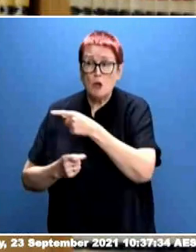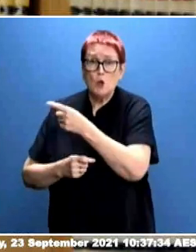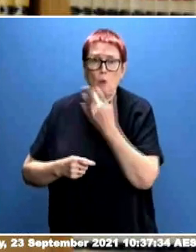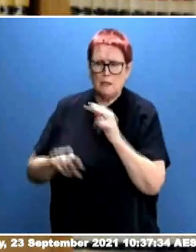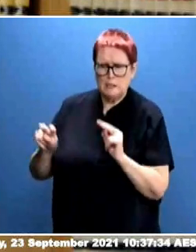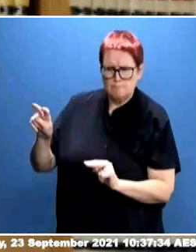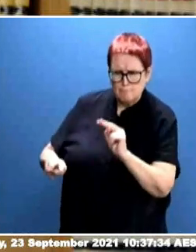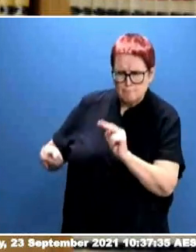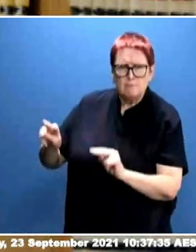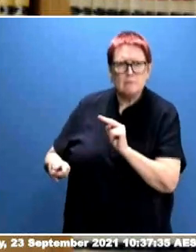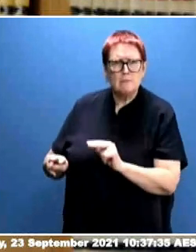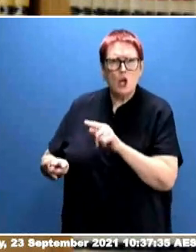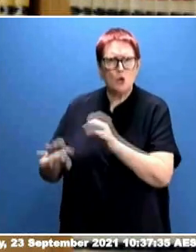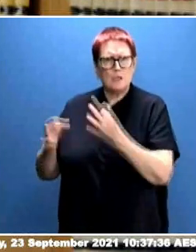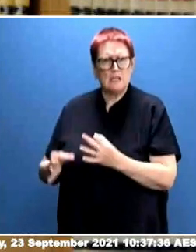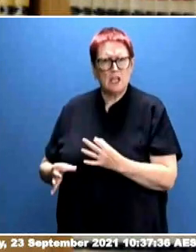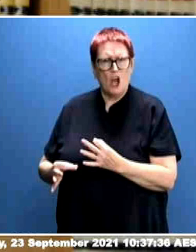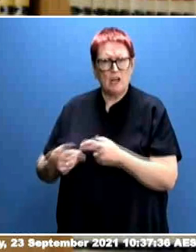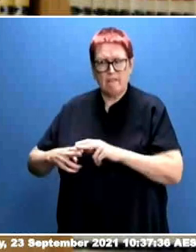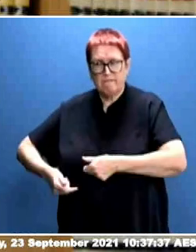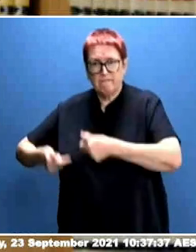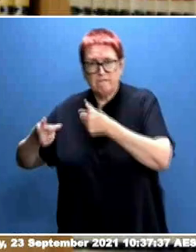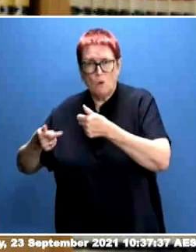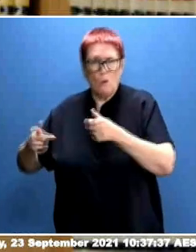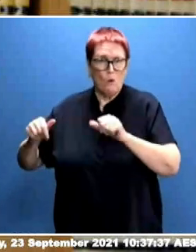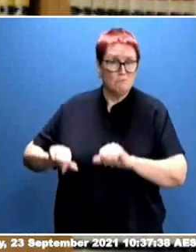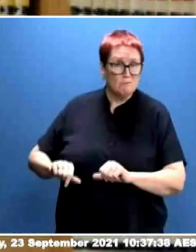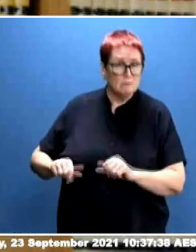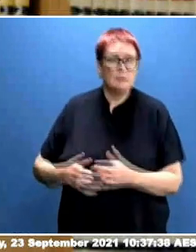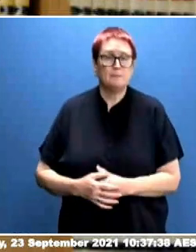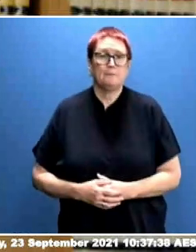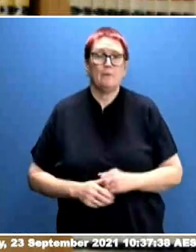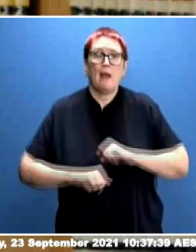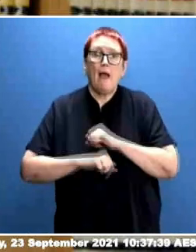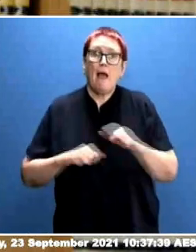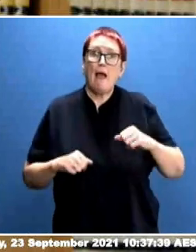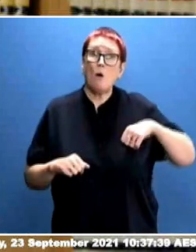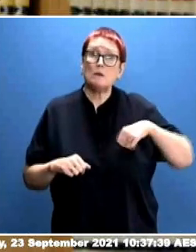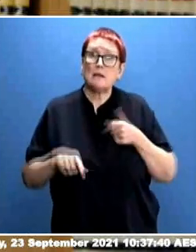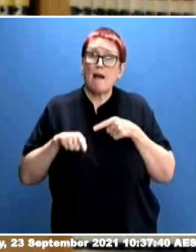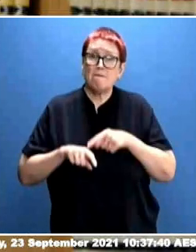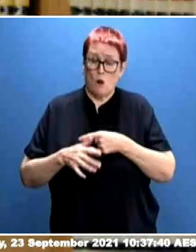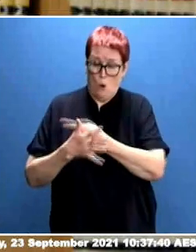in relation to those things. Our staff use those indicators as a way to guide their practice,